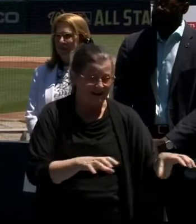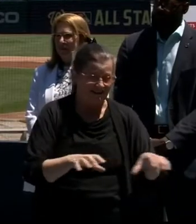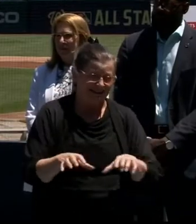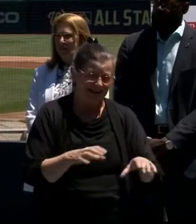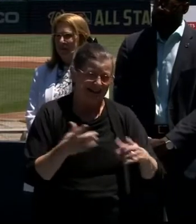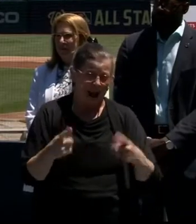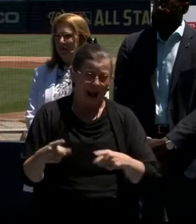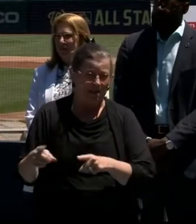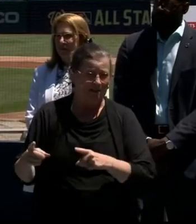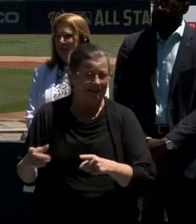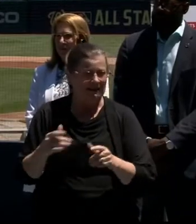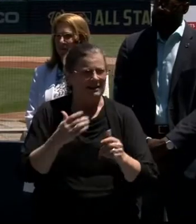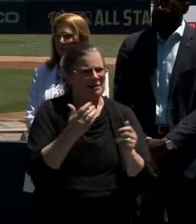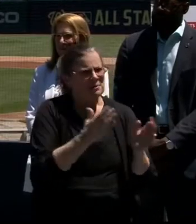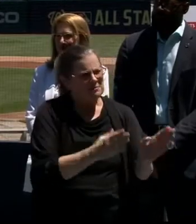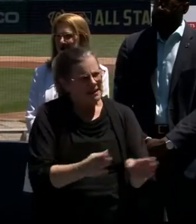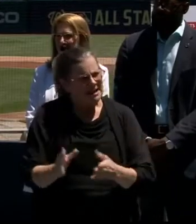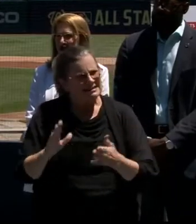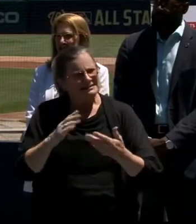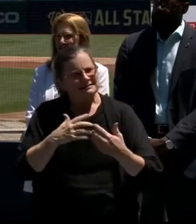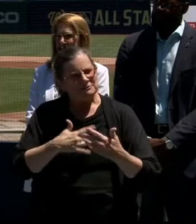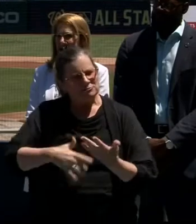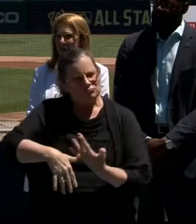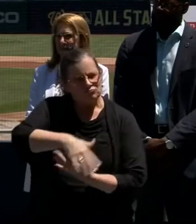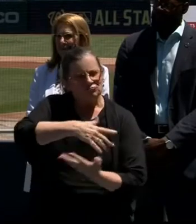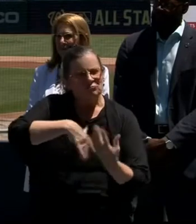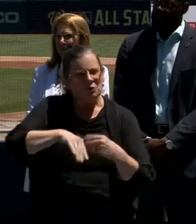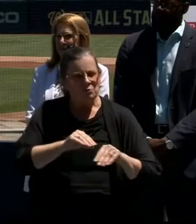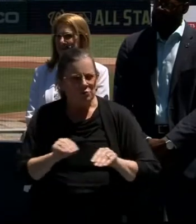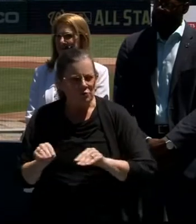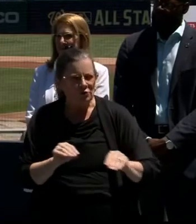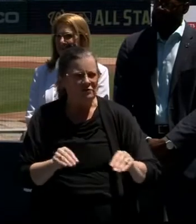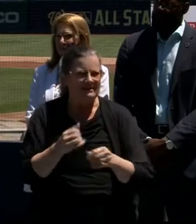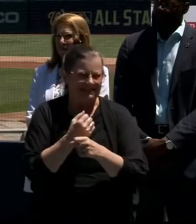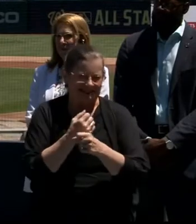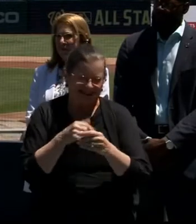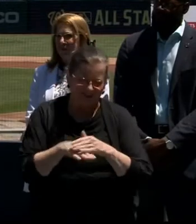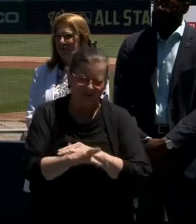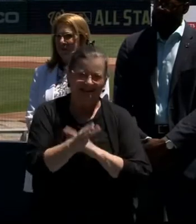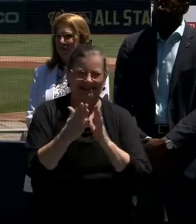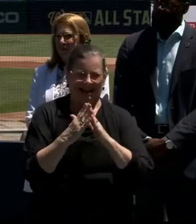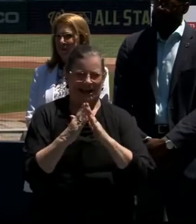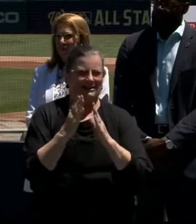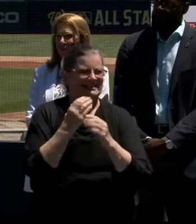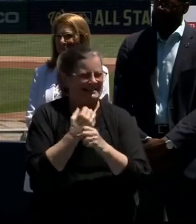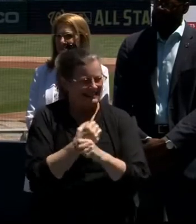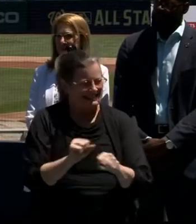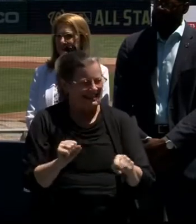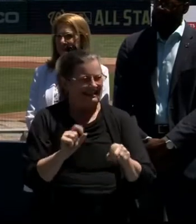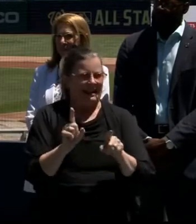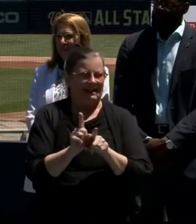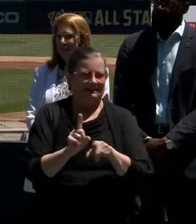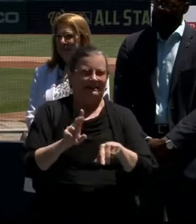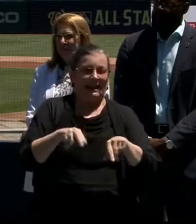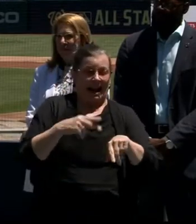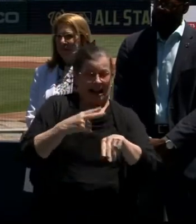IN AND AROUND THE CITY AT THE SAME TIME. AS THE NATION'S CAPITAL, WE ARE USED TO SUPPORTING LARGE EVENTS